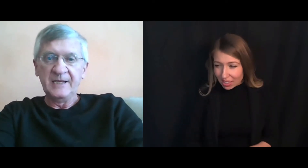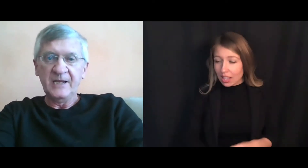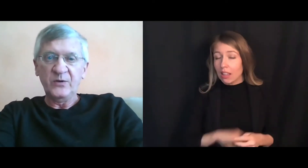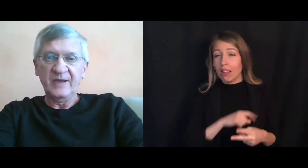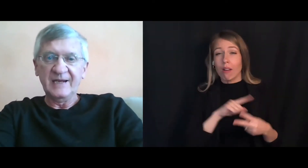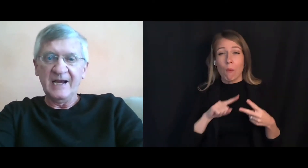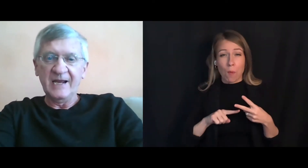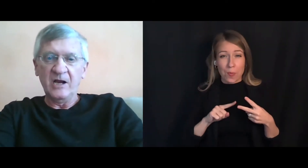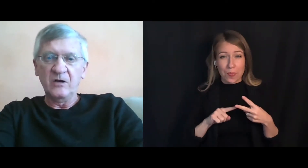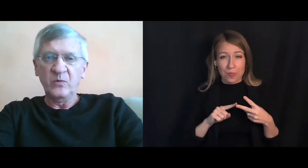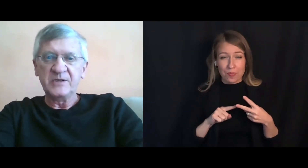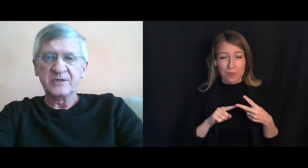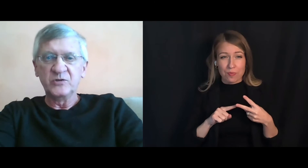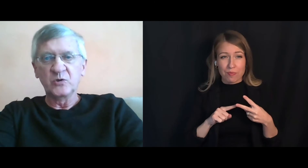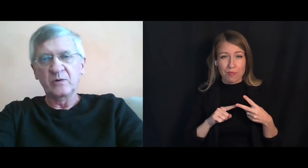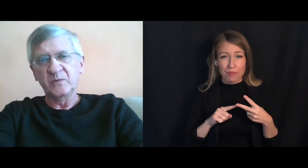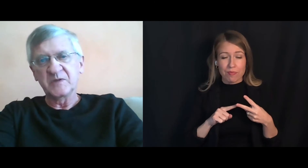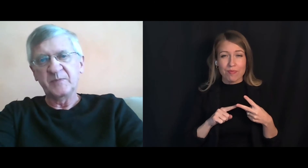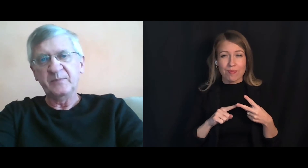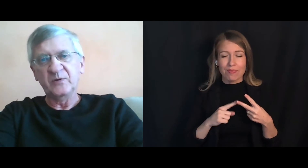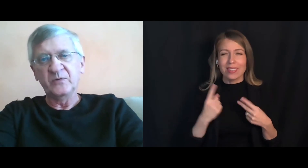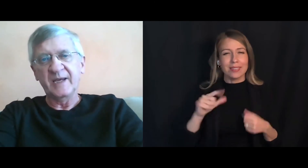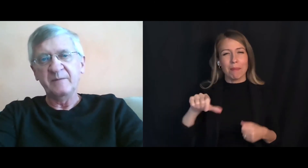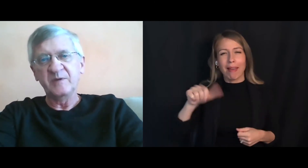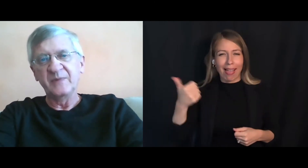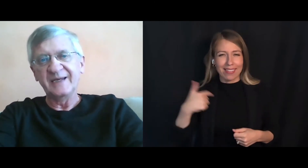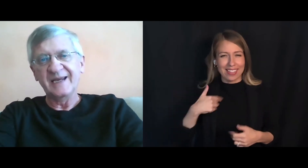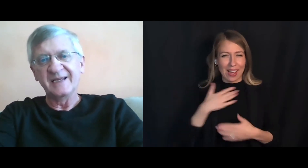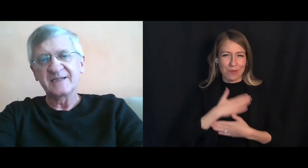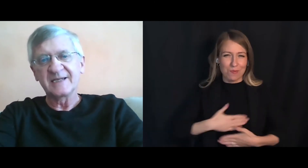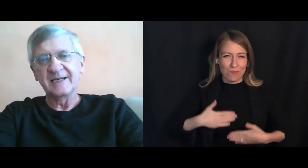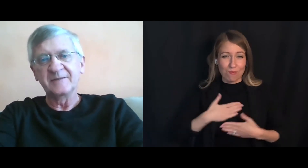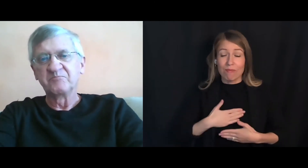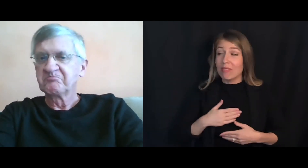Another thing I always enjoyed was people who came to me and said,